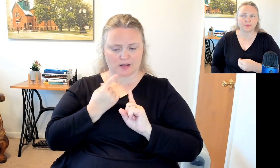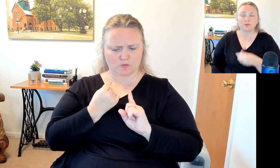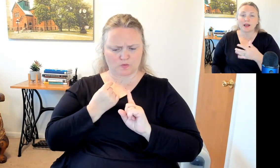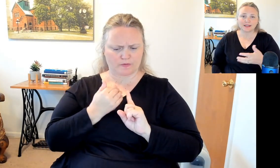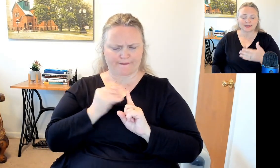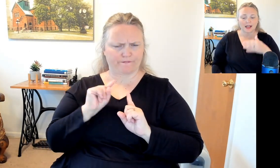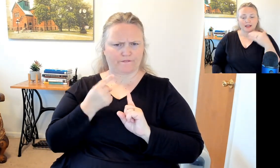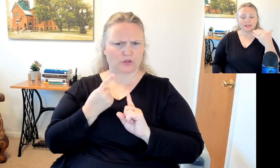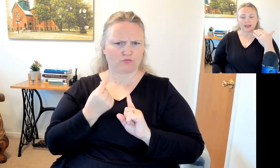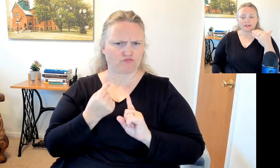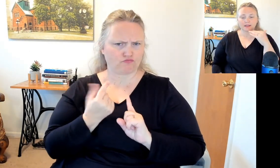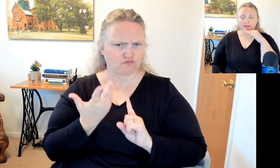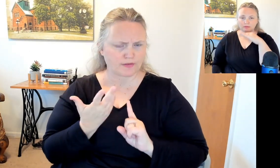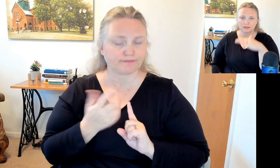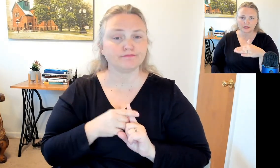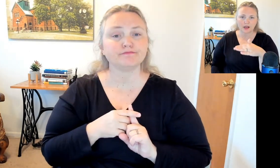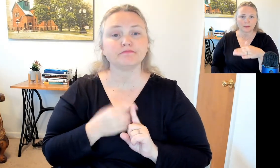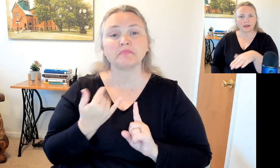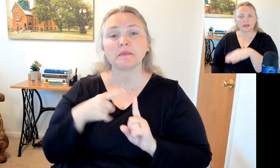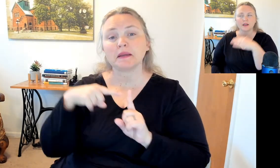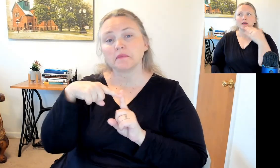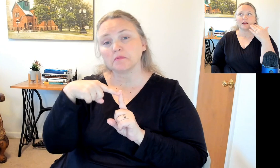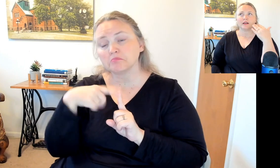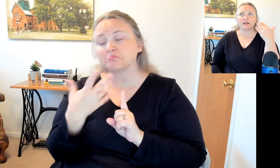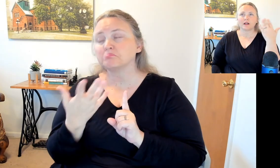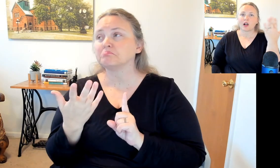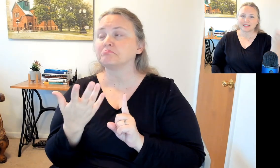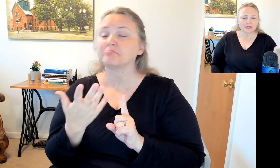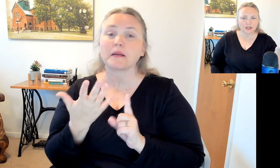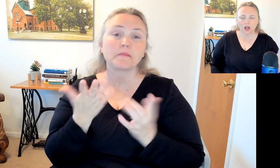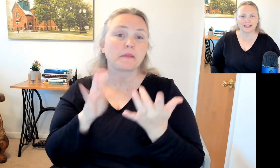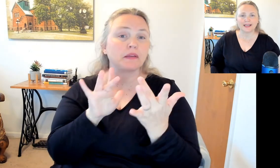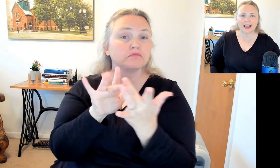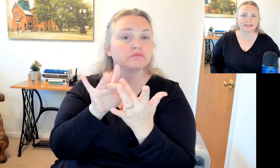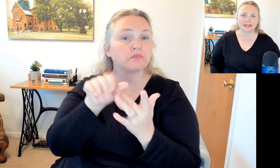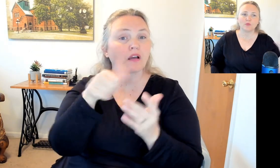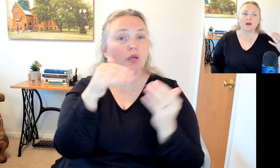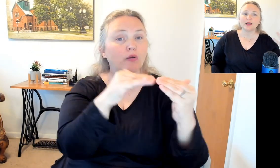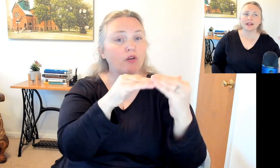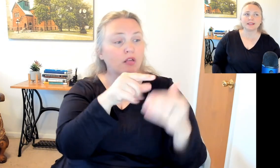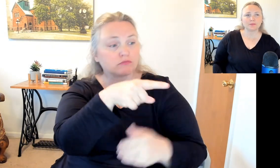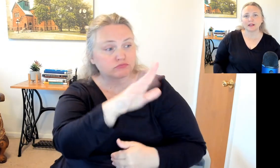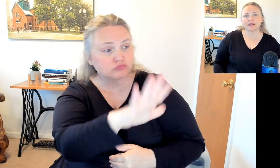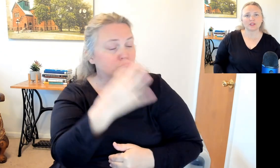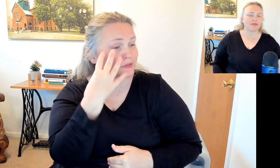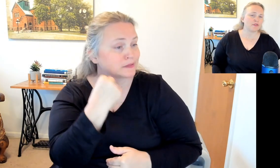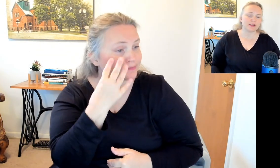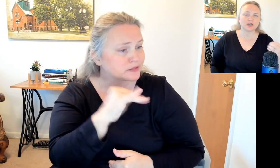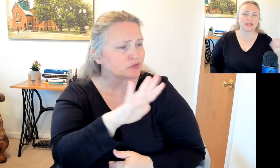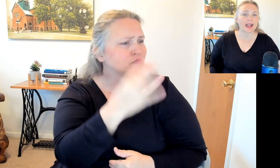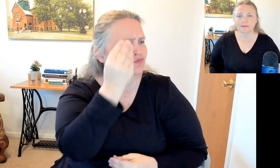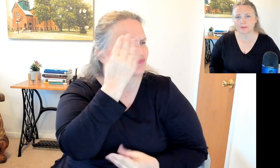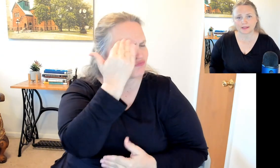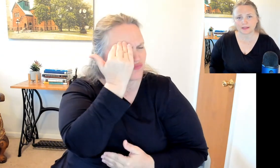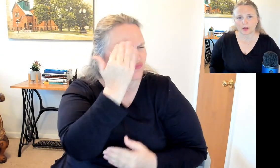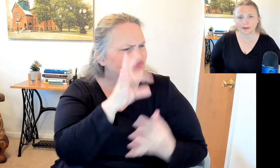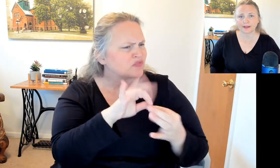You might decide that This topic, contact a colleague and ask them what experience or information they have about this topic.